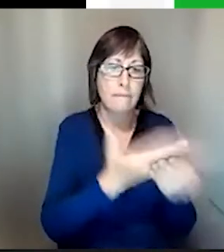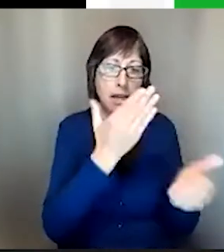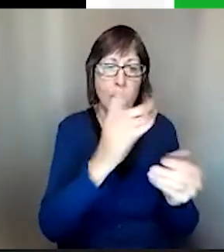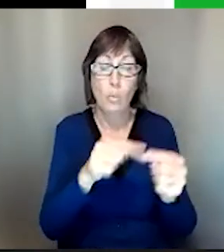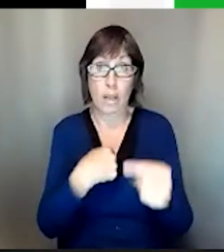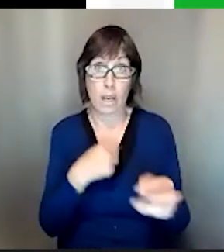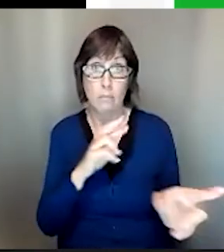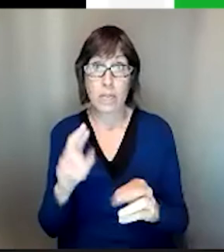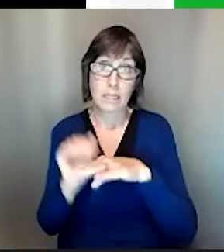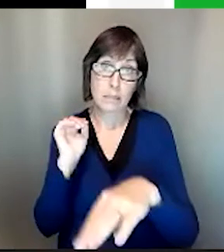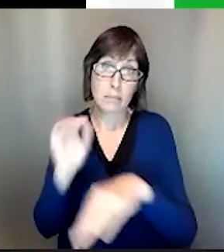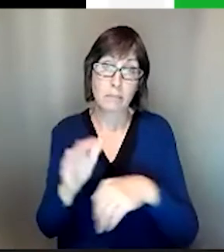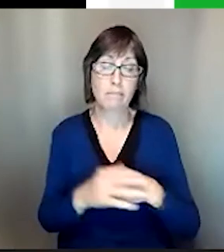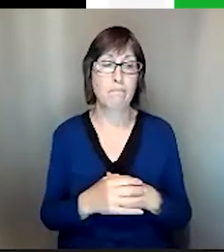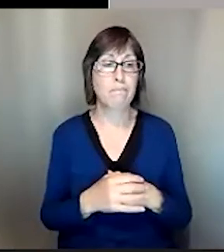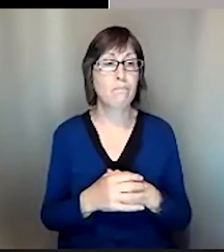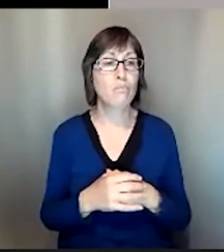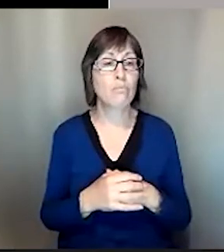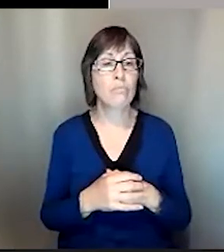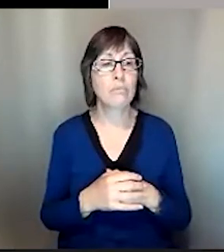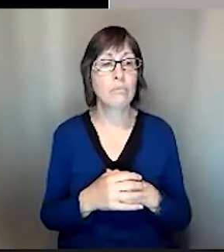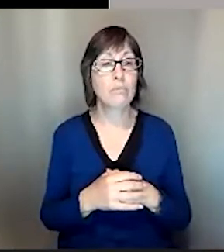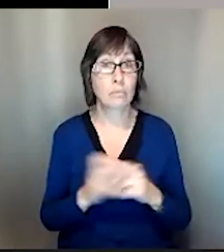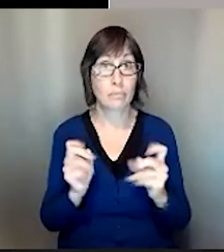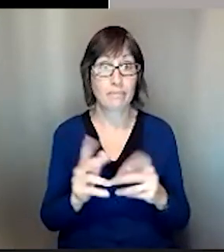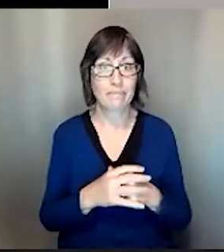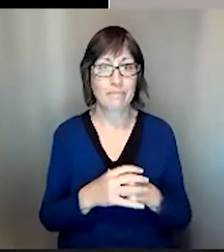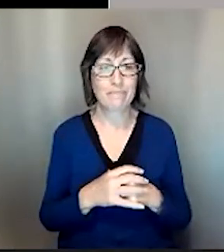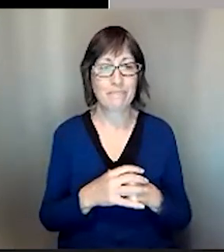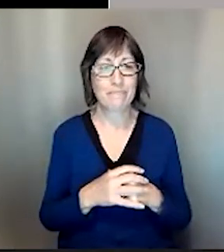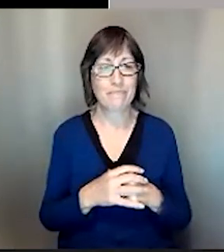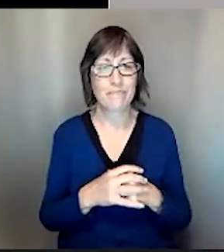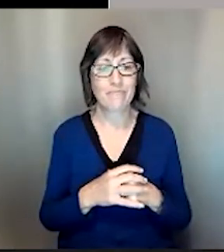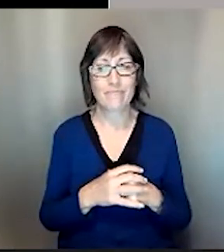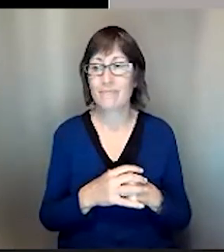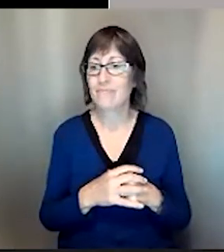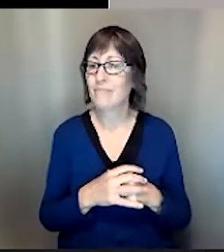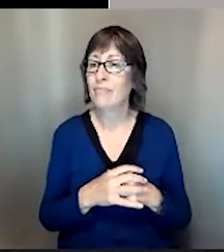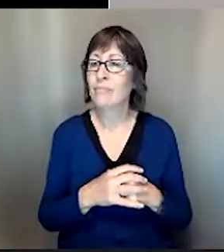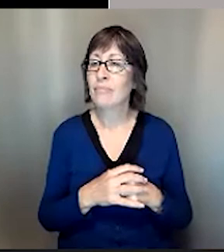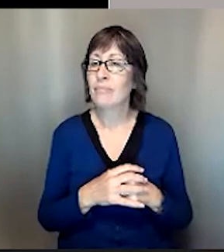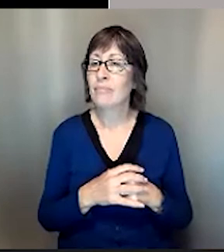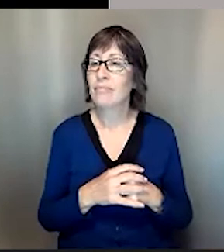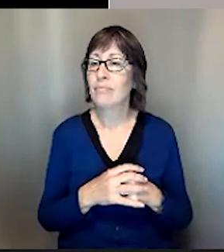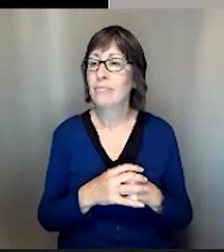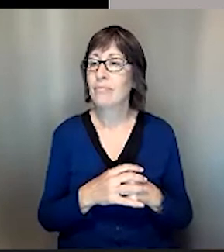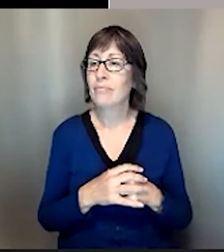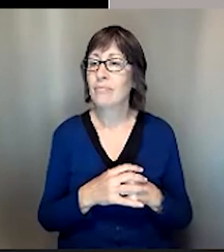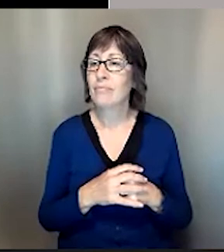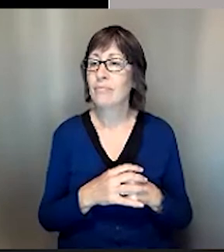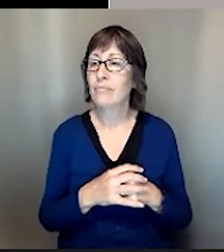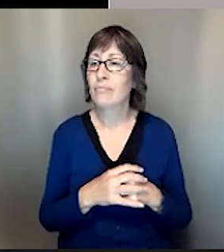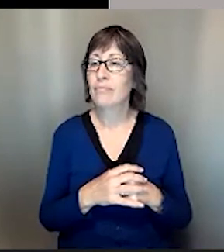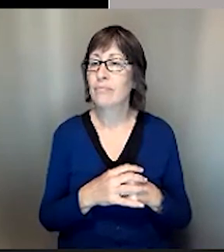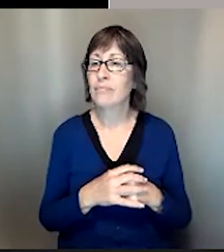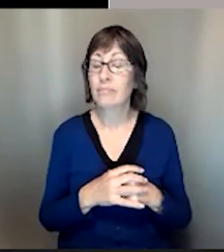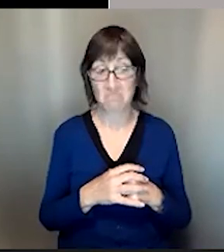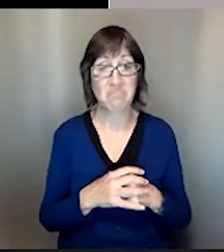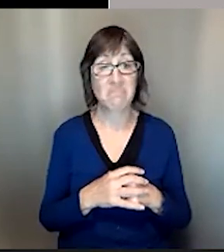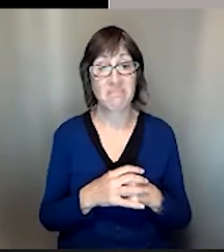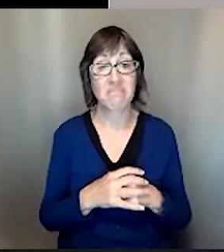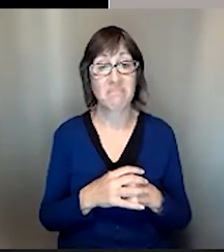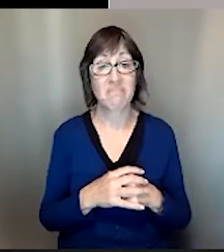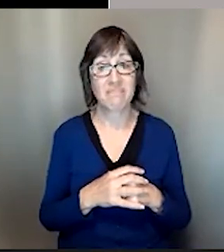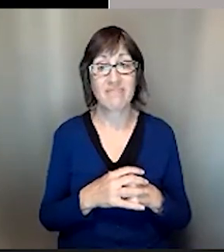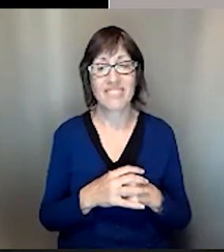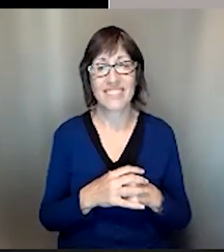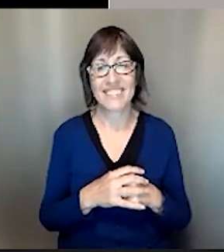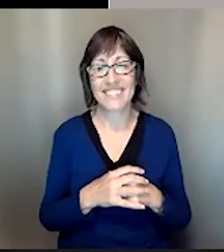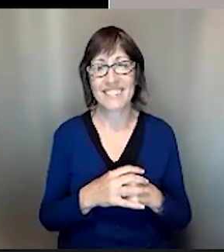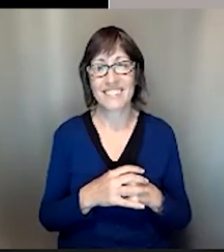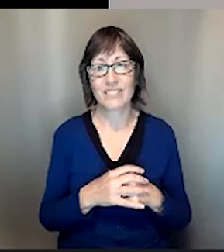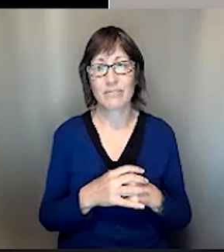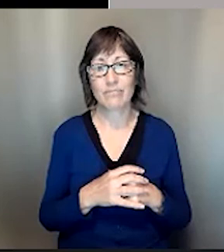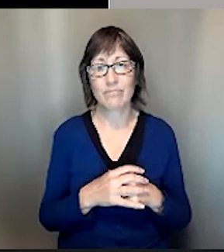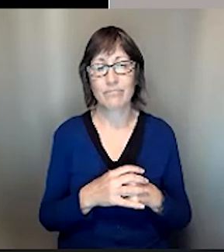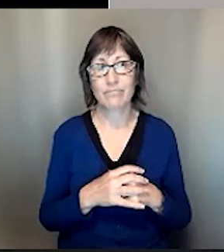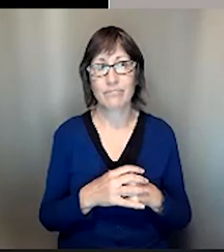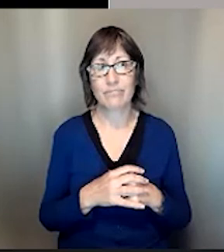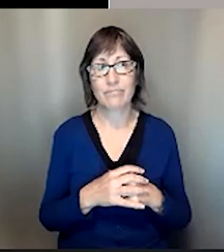Please reach out early, ask specific questions and remember, I cannot guarantee feedback